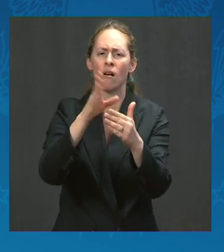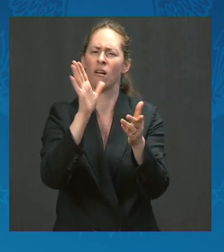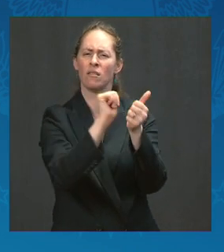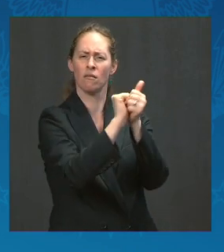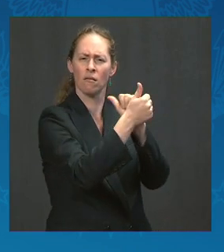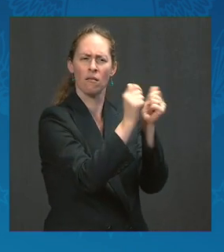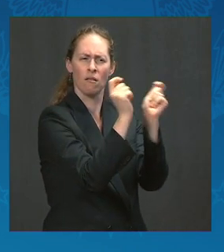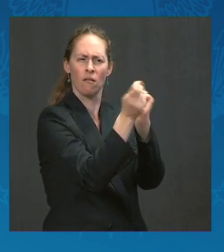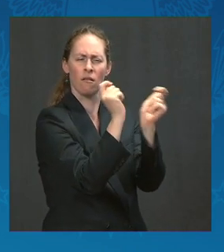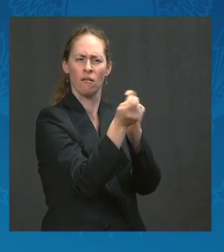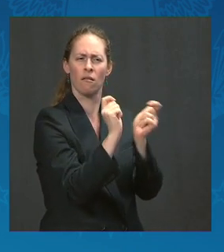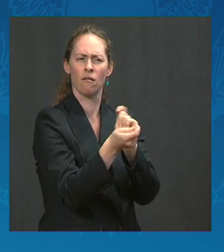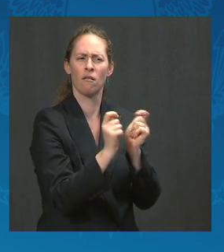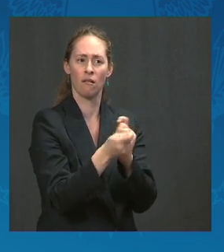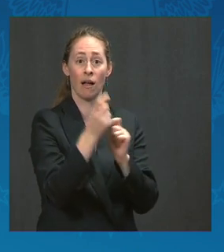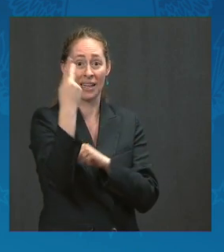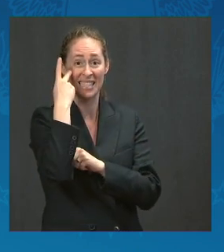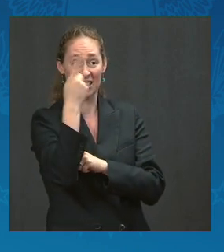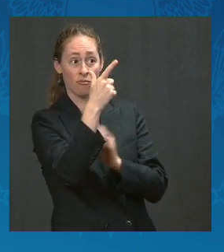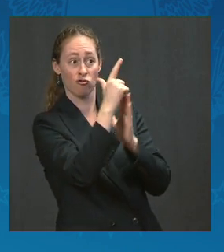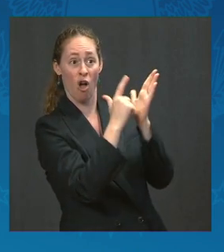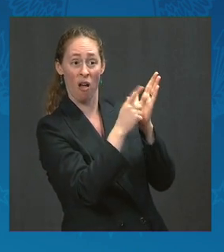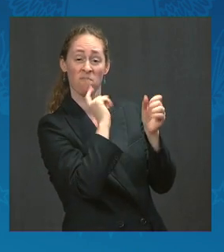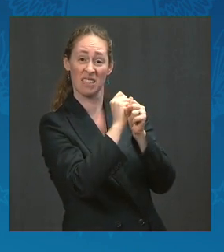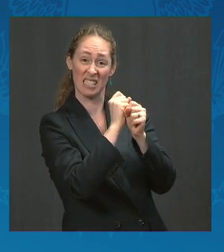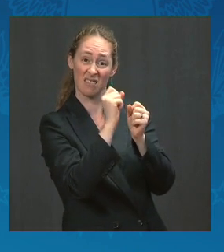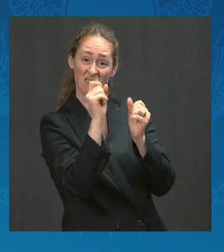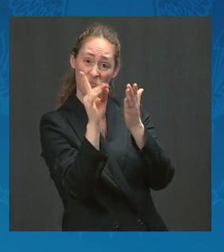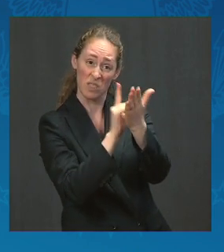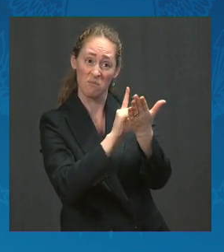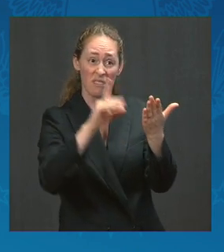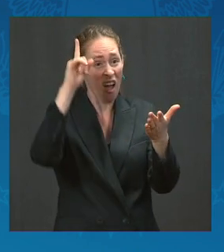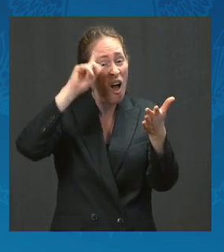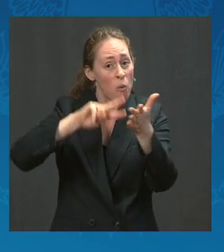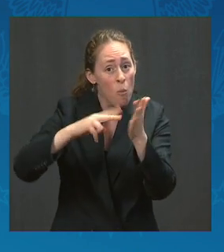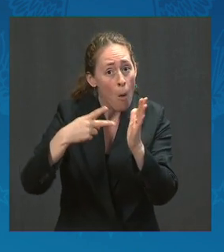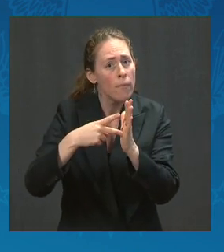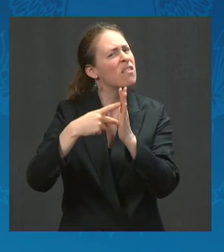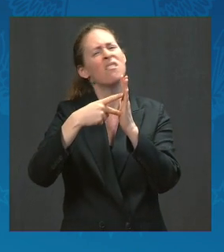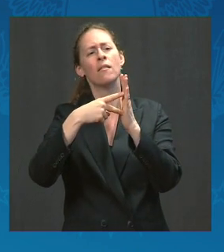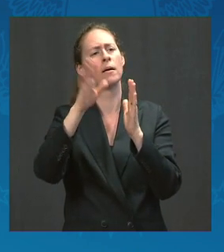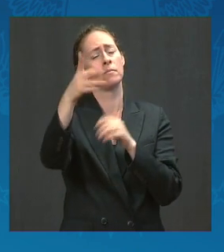We must fight, NBA, we must fight on many fronts,